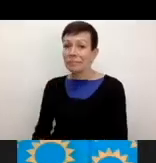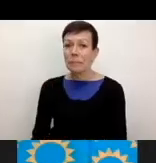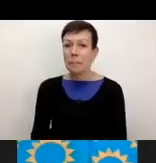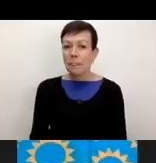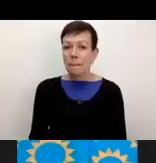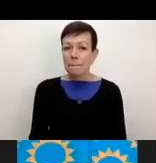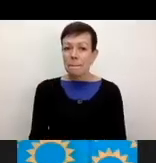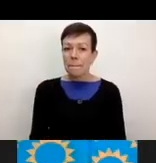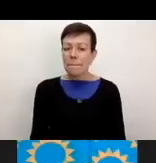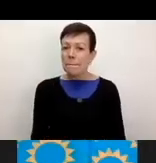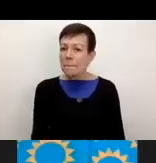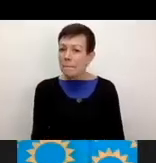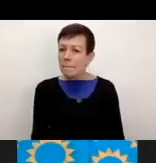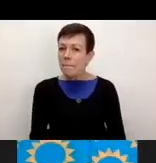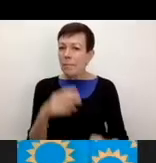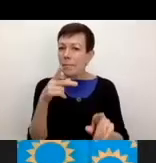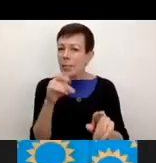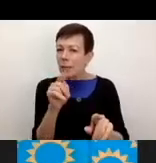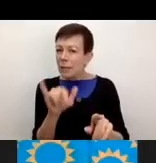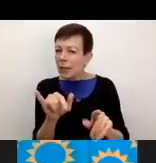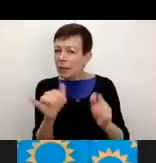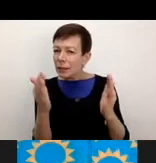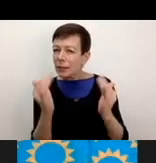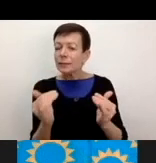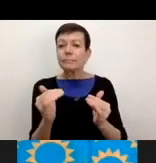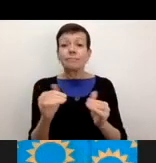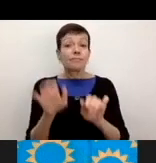I have another question that came up in the chat.